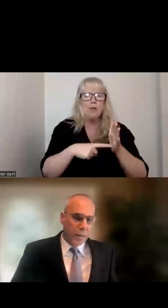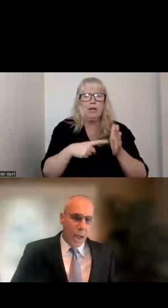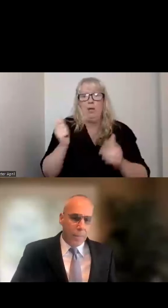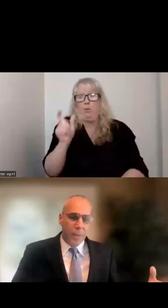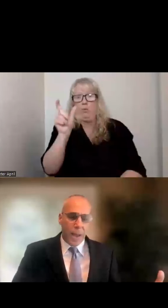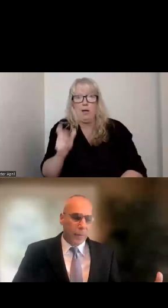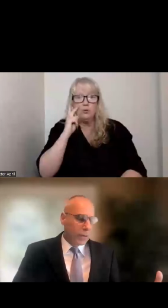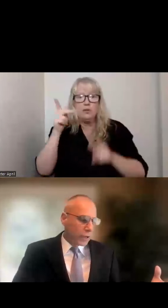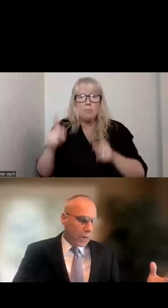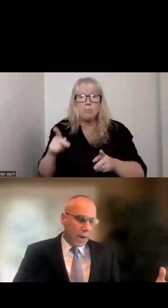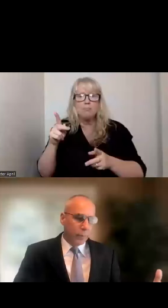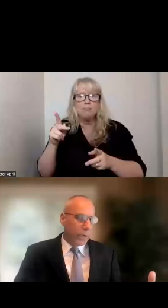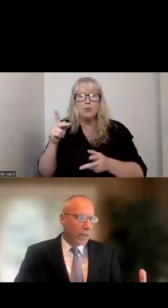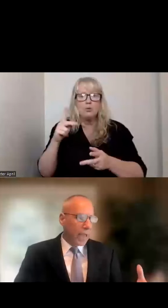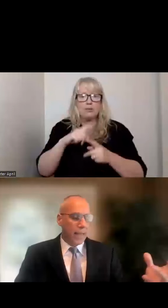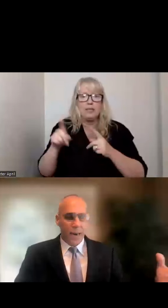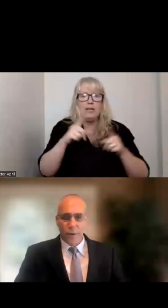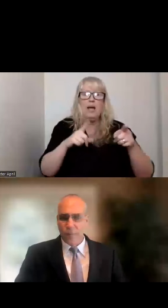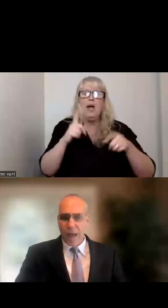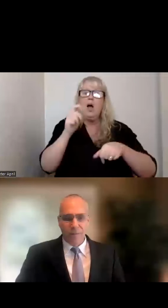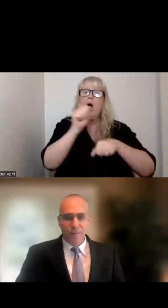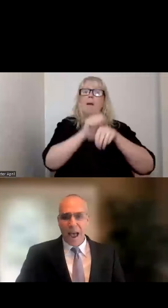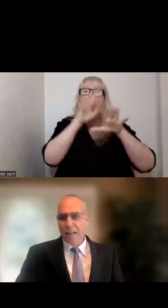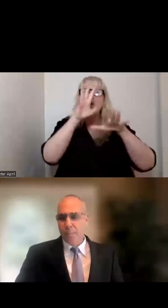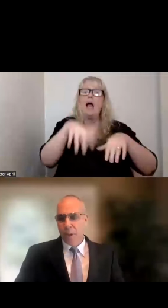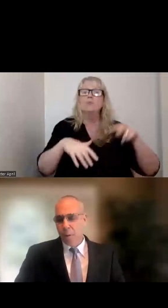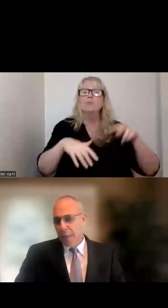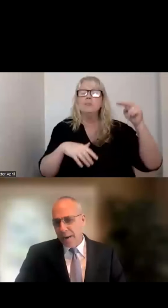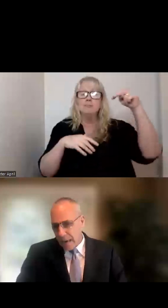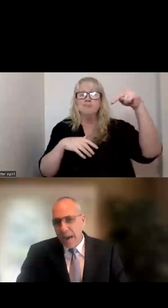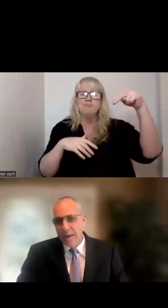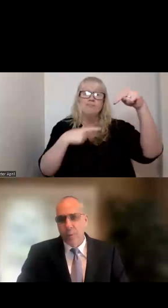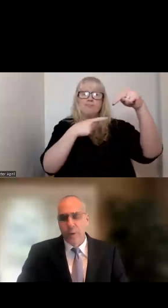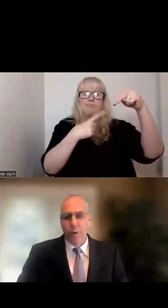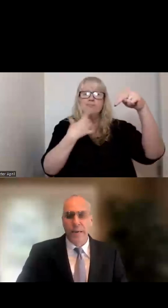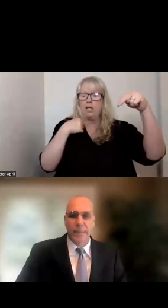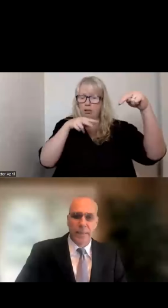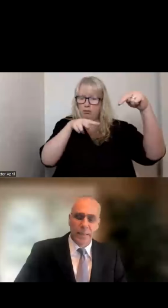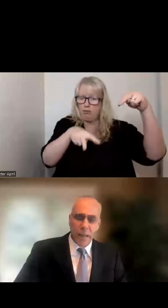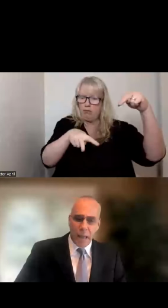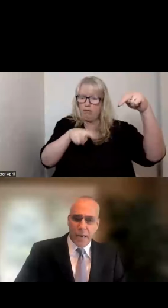ON TOP OF THE MOUNTAIN LOOKING AT THE VALLEY BELOW AND THAT IS KIND OF WHAT CRISIS IS LIKE.